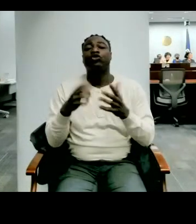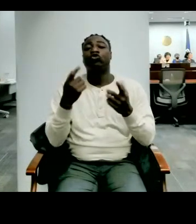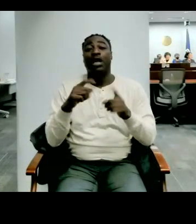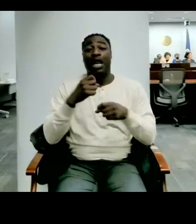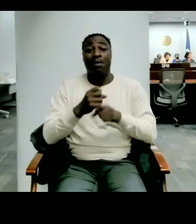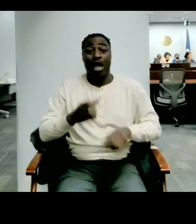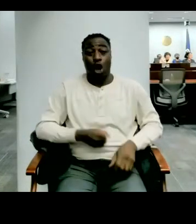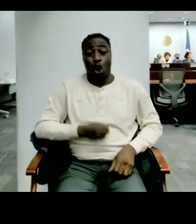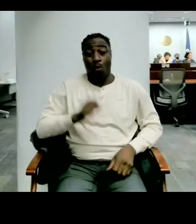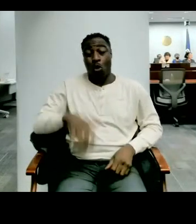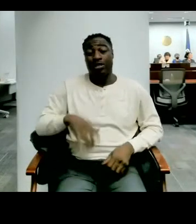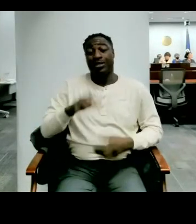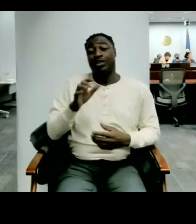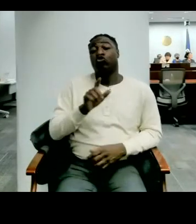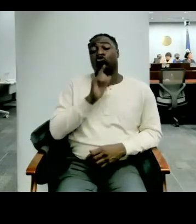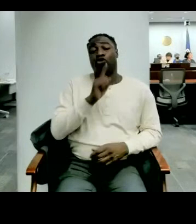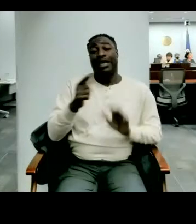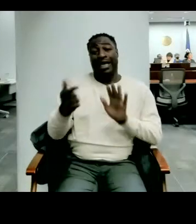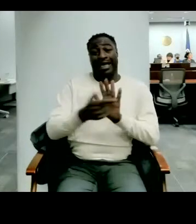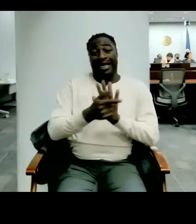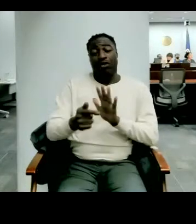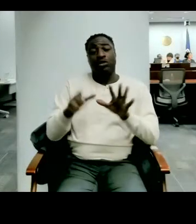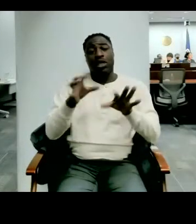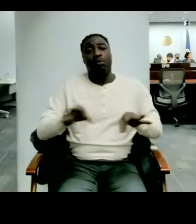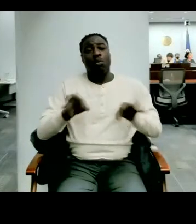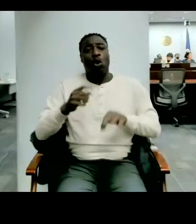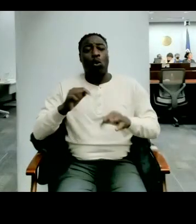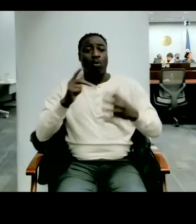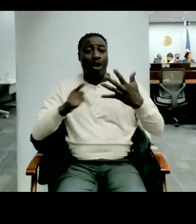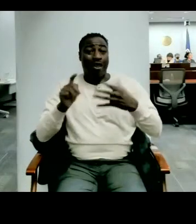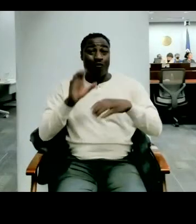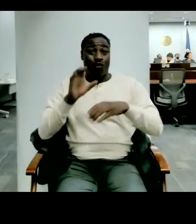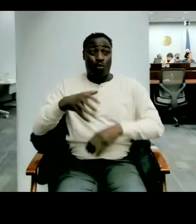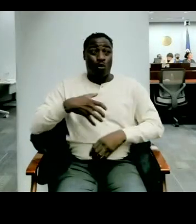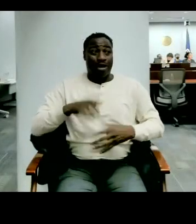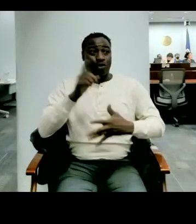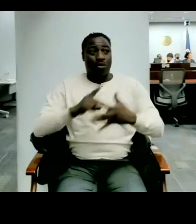it is important that the Commission prioritize enforcement of the pregnancy discrimination Act